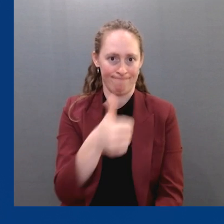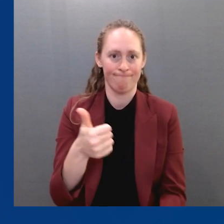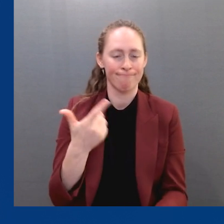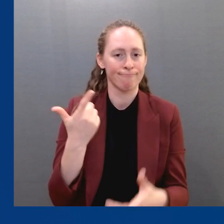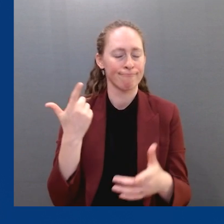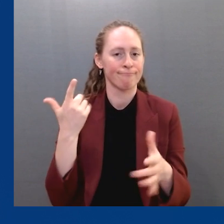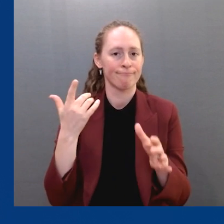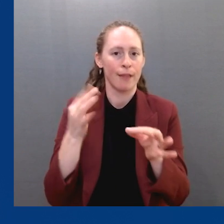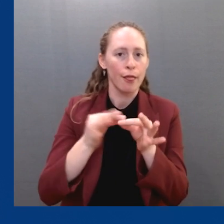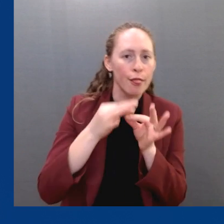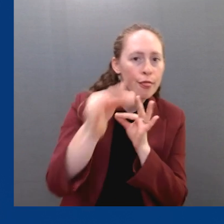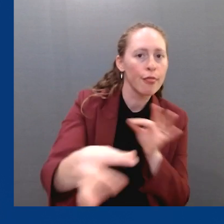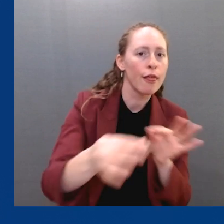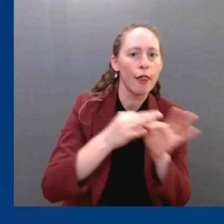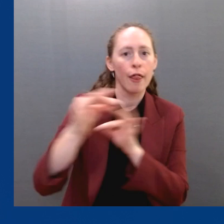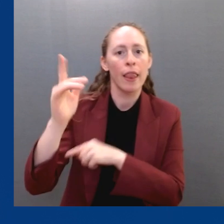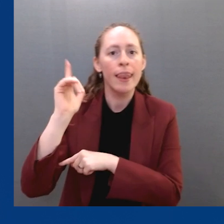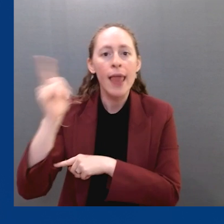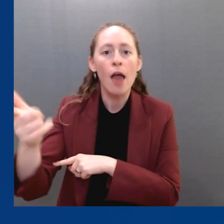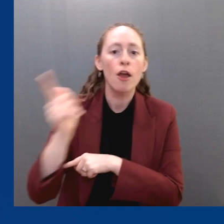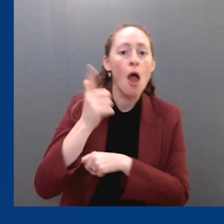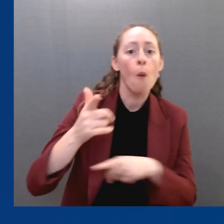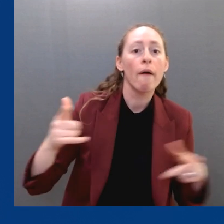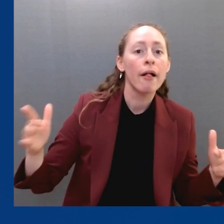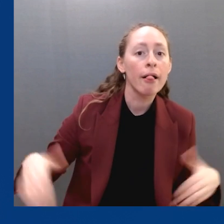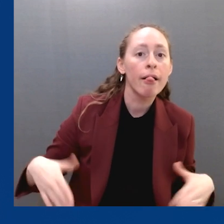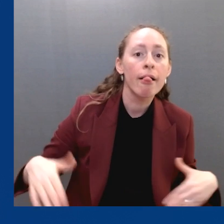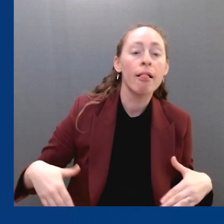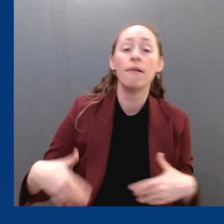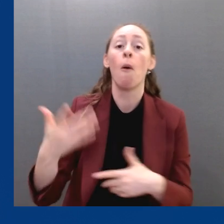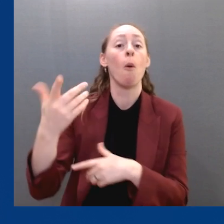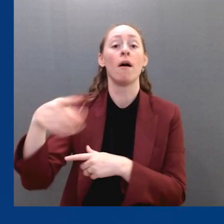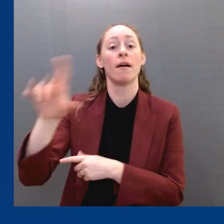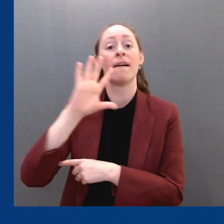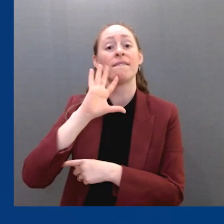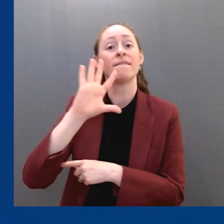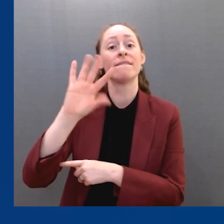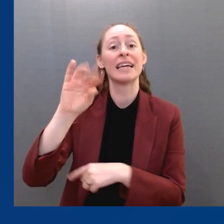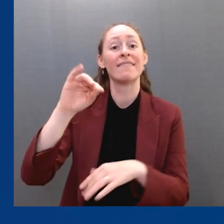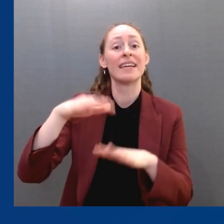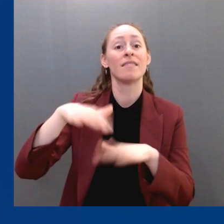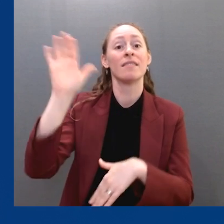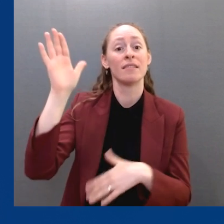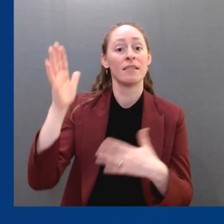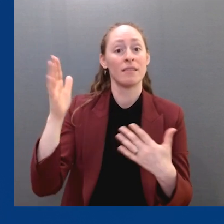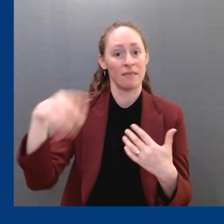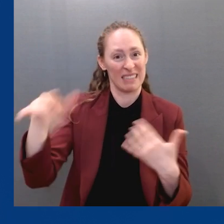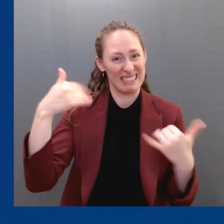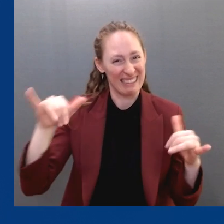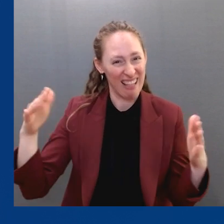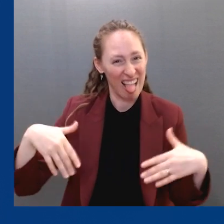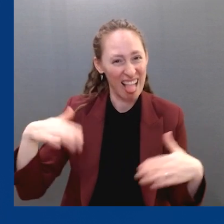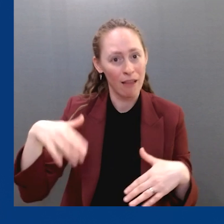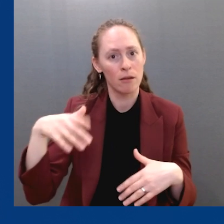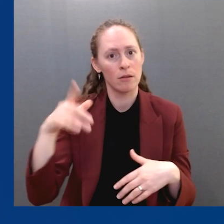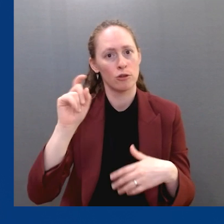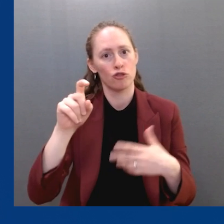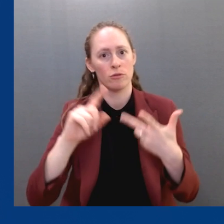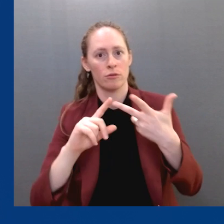Not all people over the age of 50 have received their first booster dose of those who've received their first booster dose.